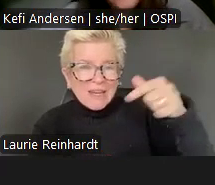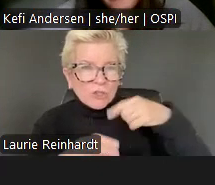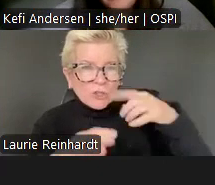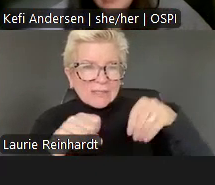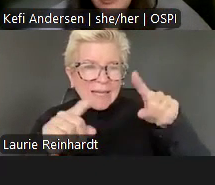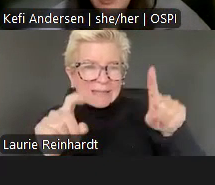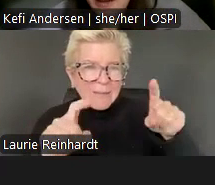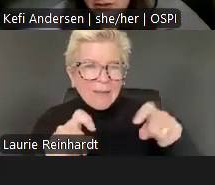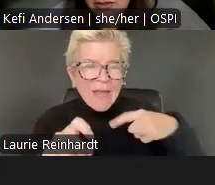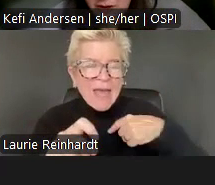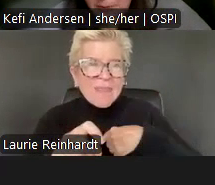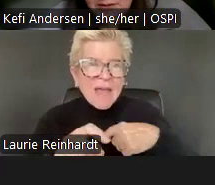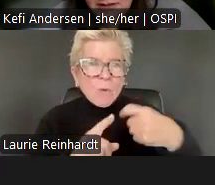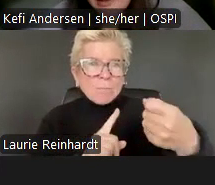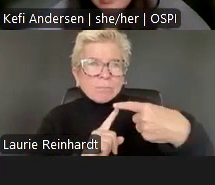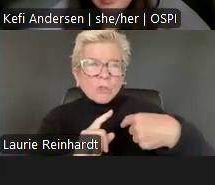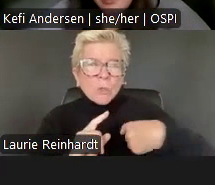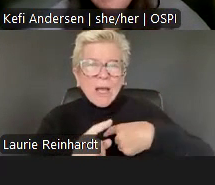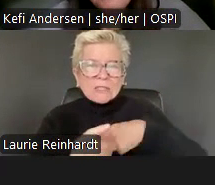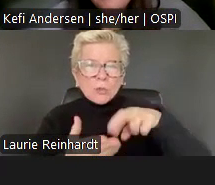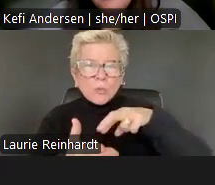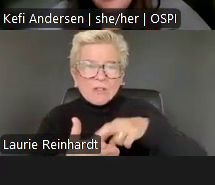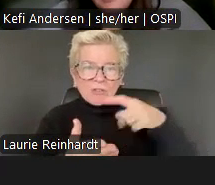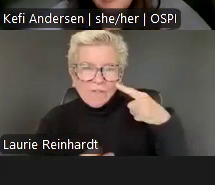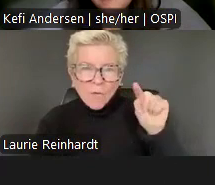you and that's how we're going to changing the process this year;